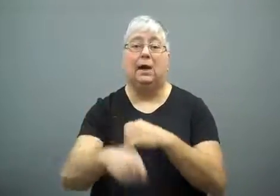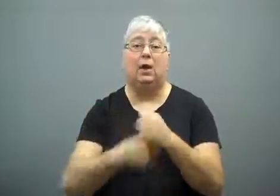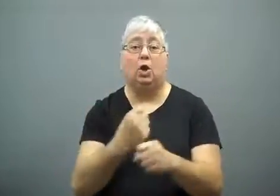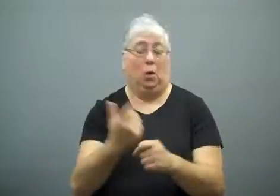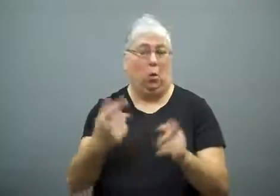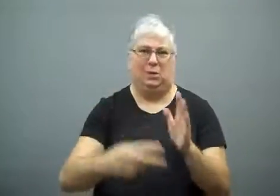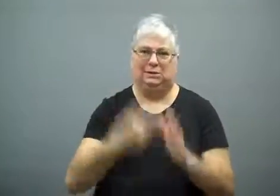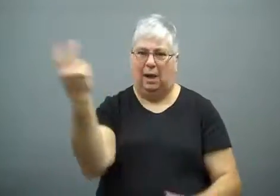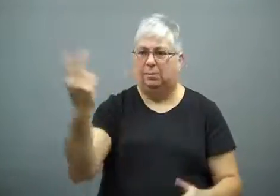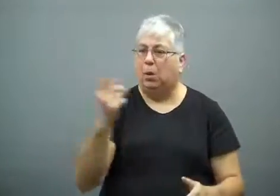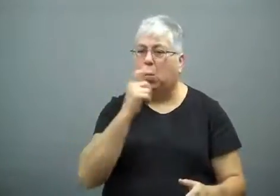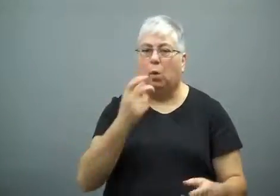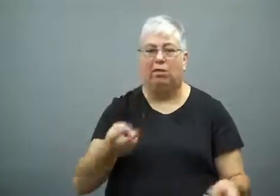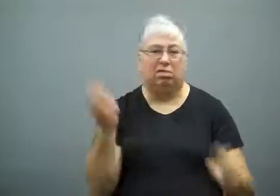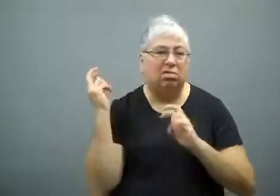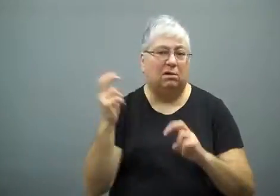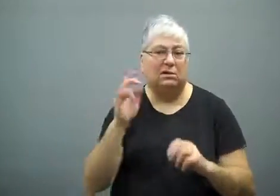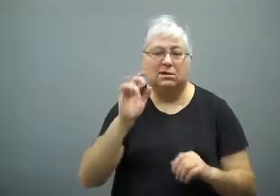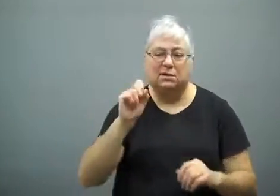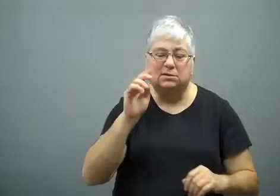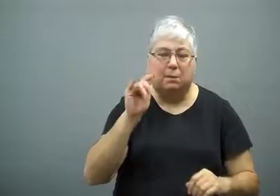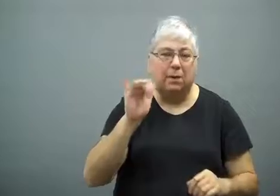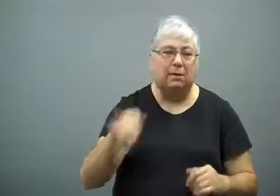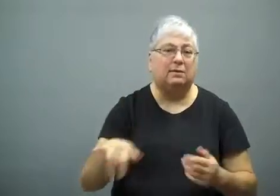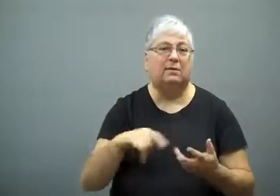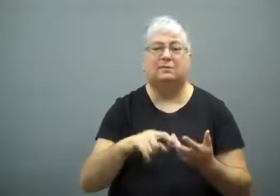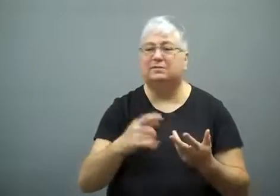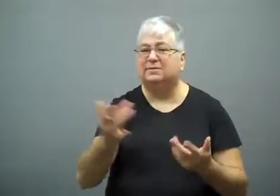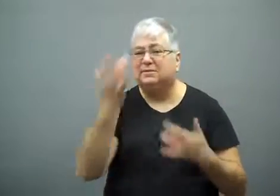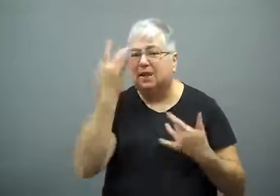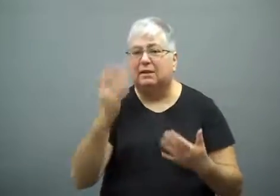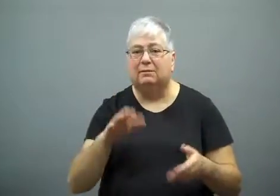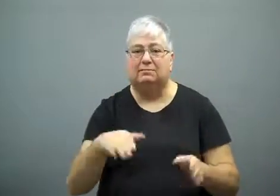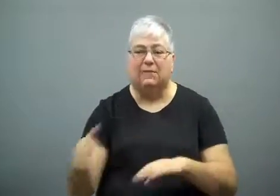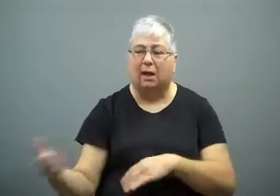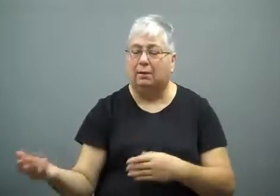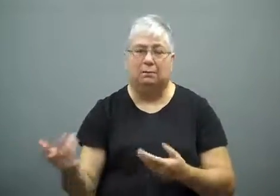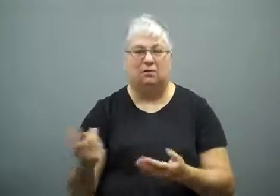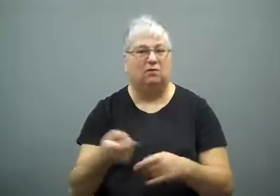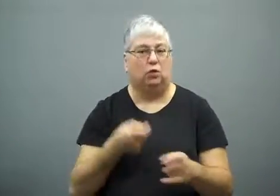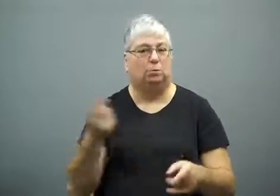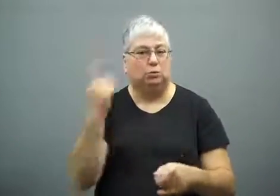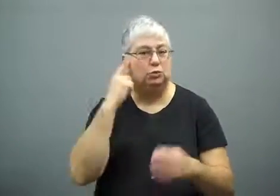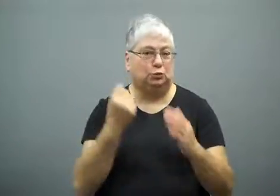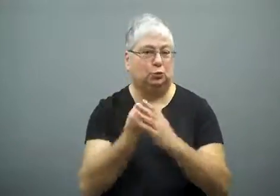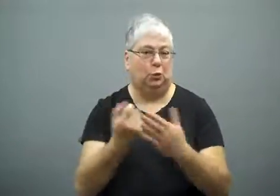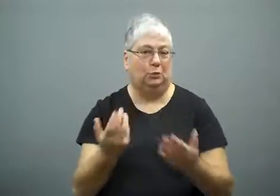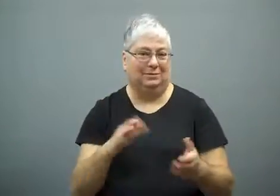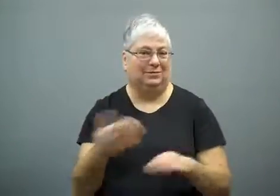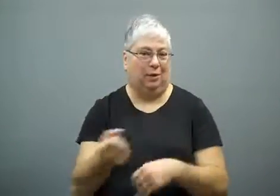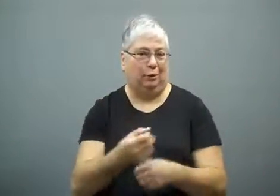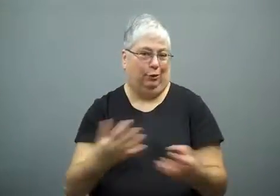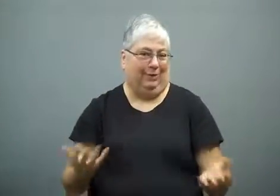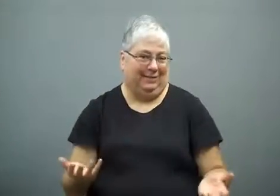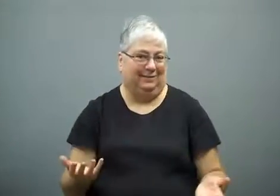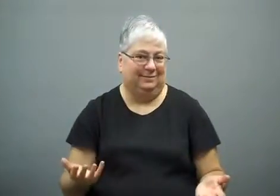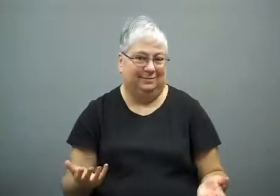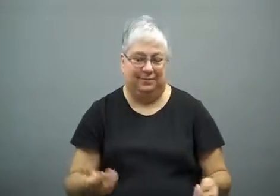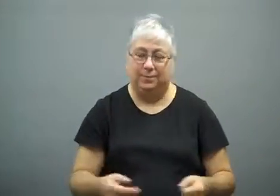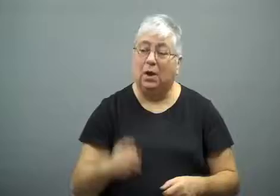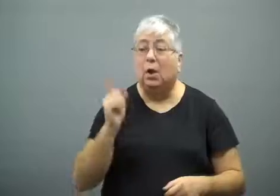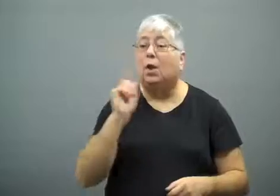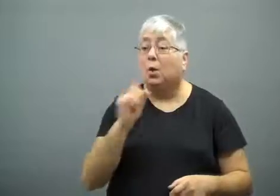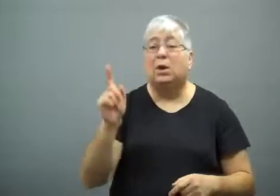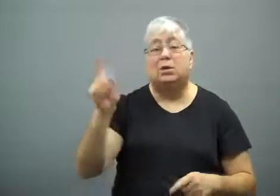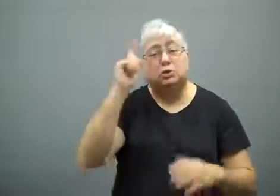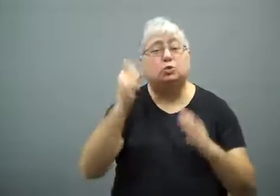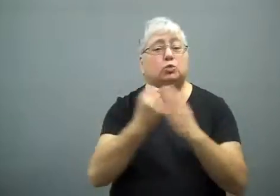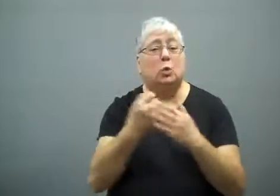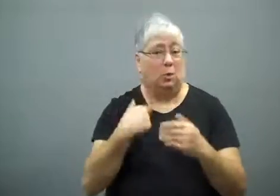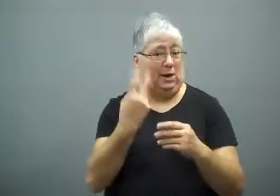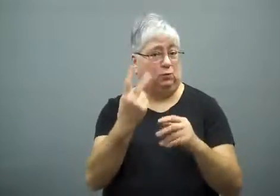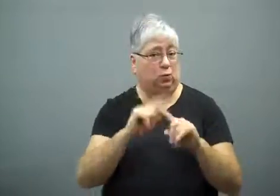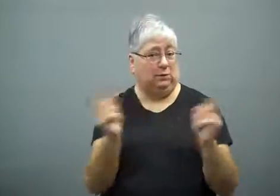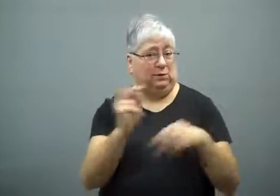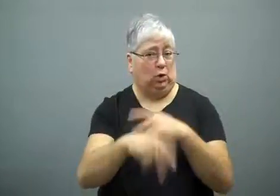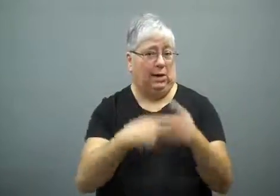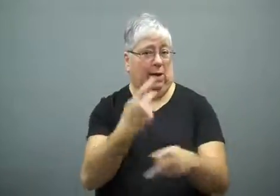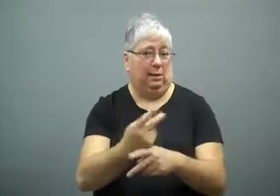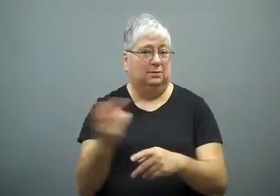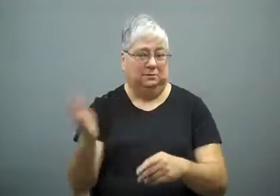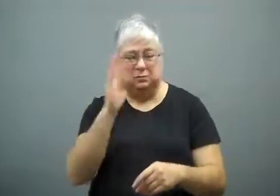the number of disablitites and premature deaths due to strokes will double.